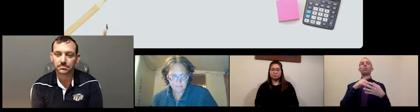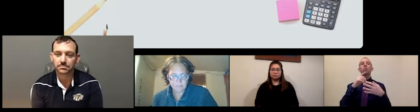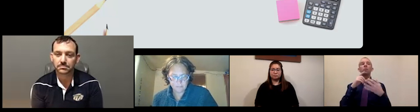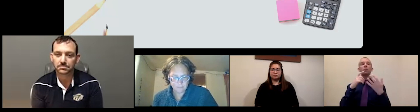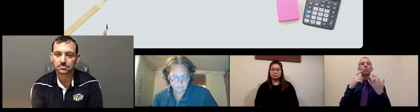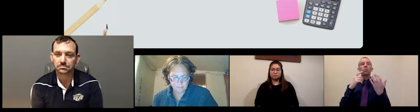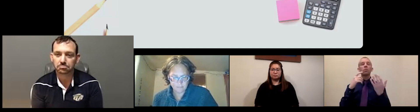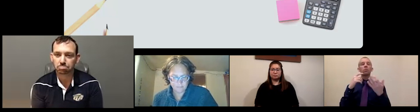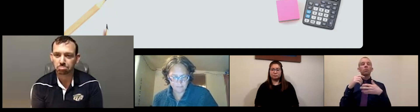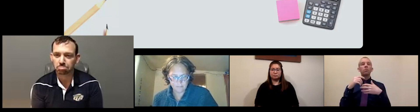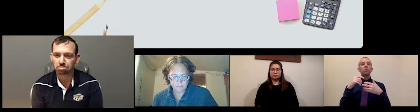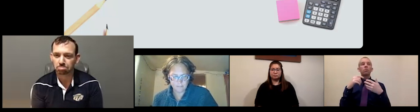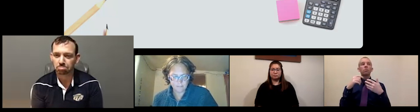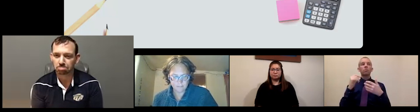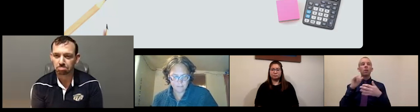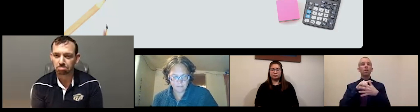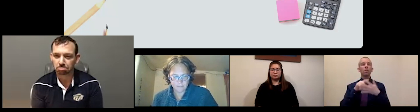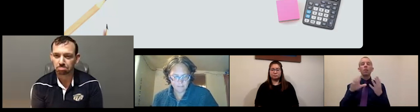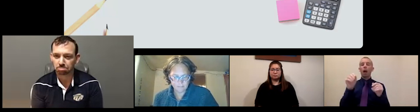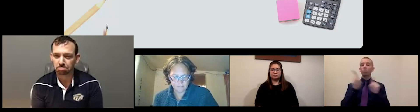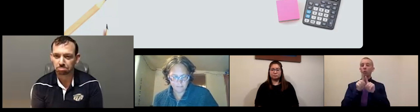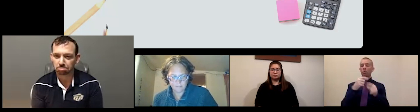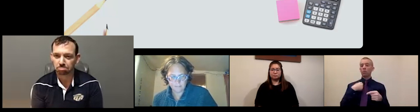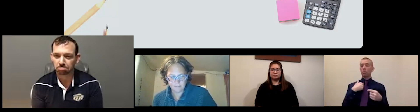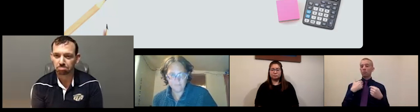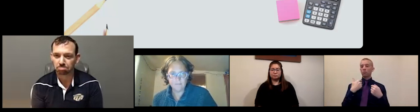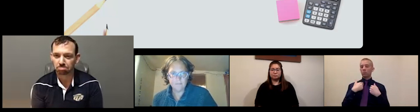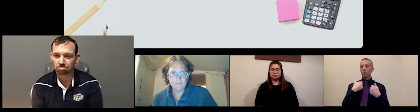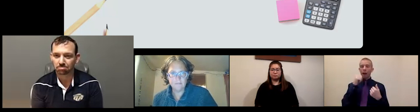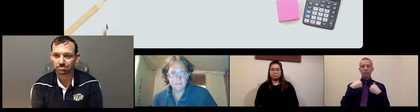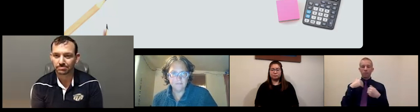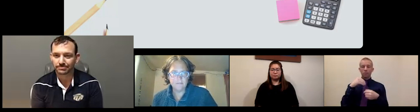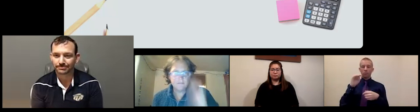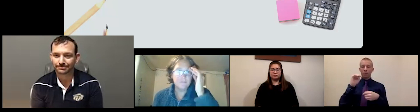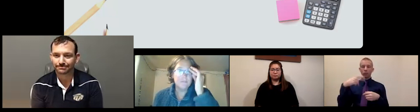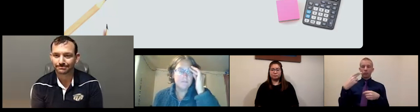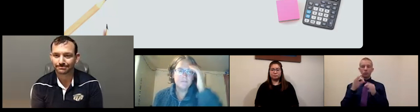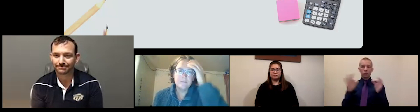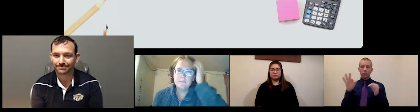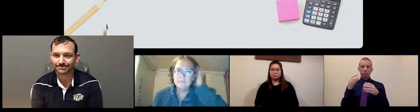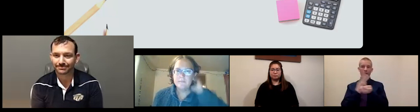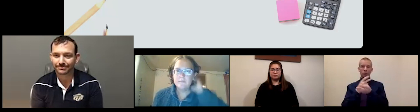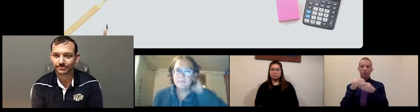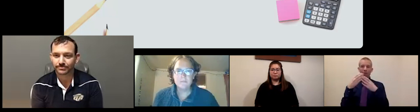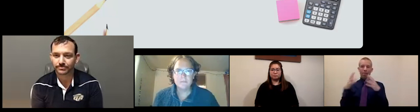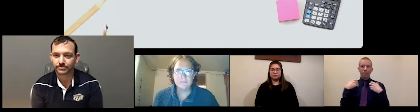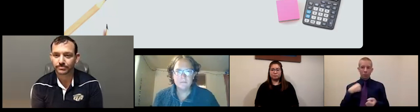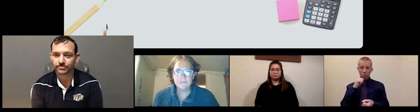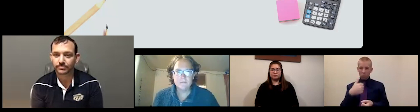Also, I don’t have an MPH degree, Masters in Public Health.